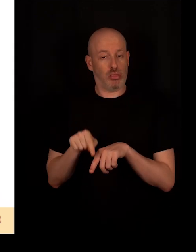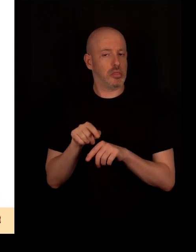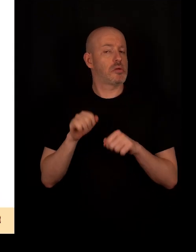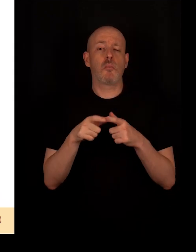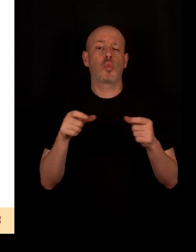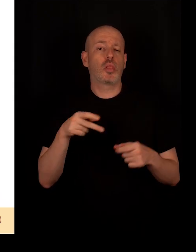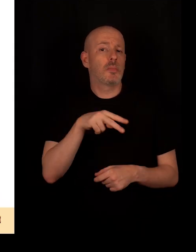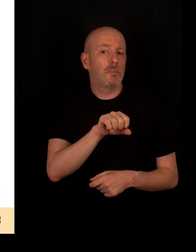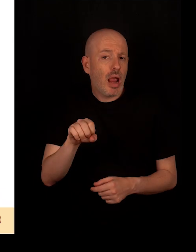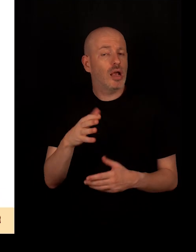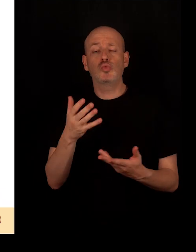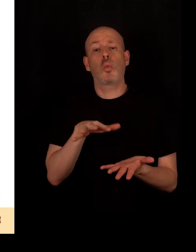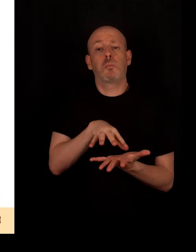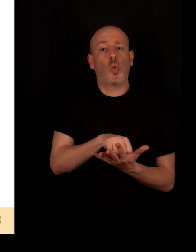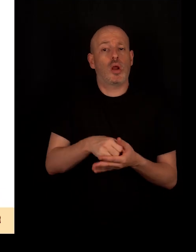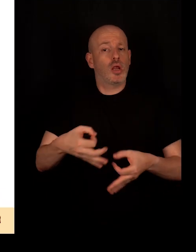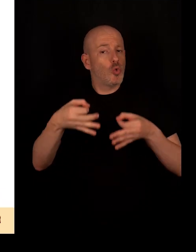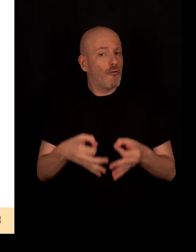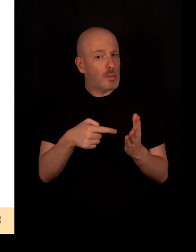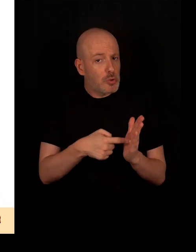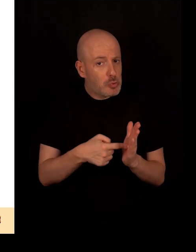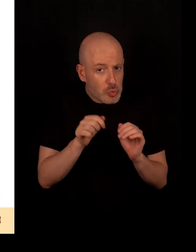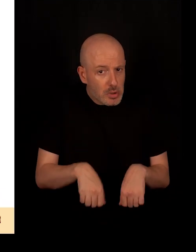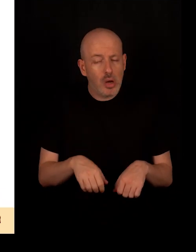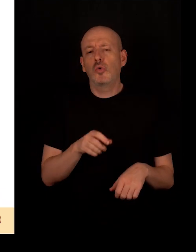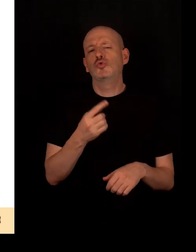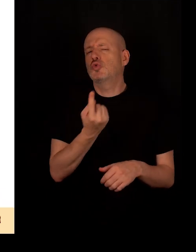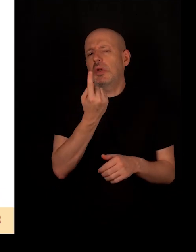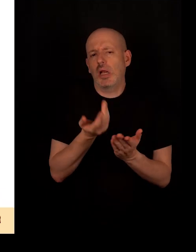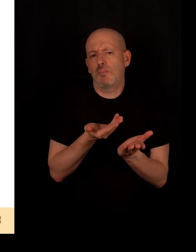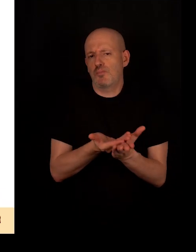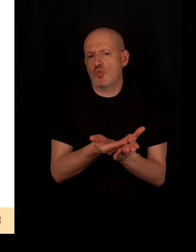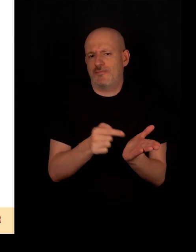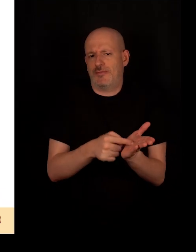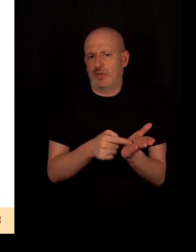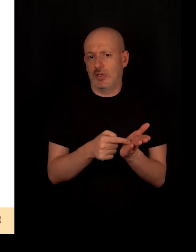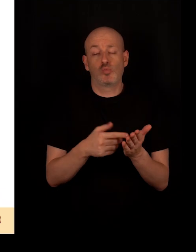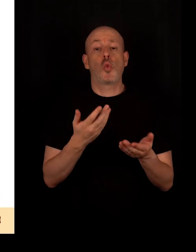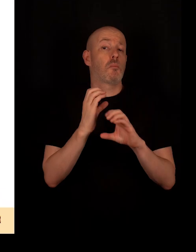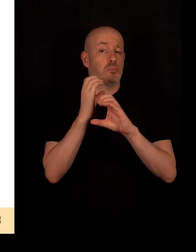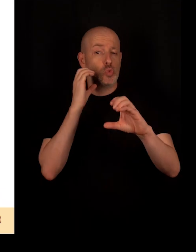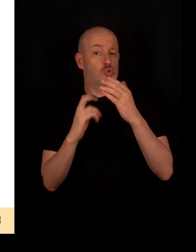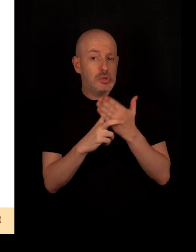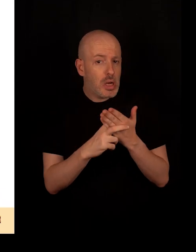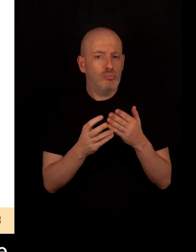That can be the boarding pass, the booking confirmation, something that proves that. Or the bus ticket.